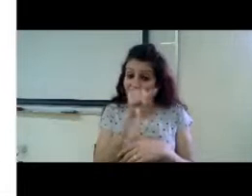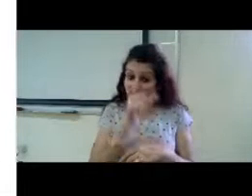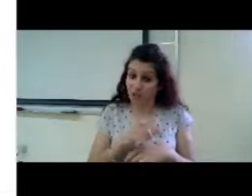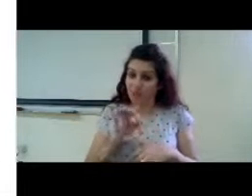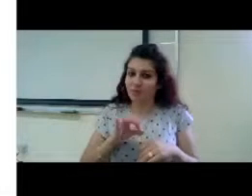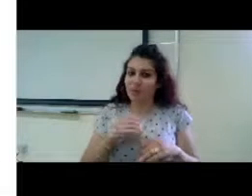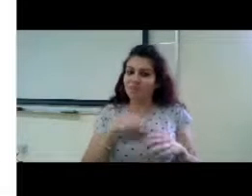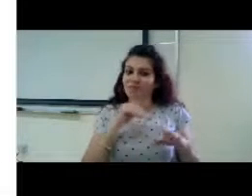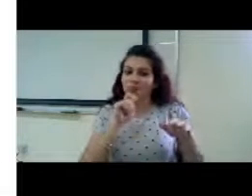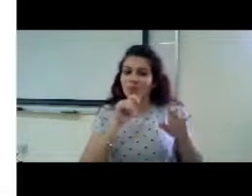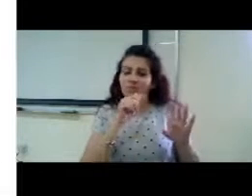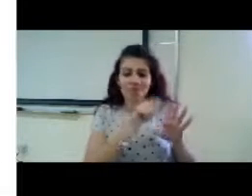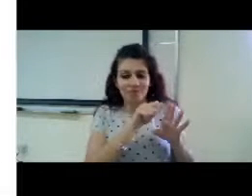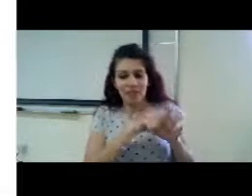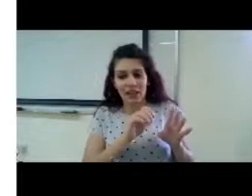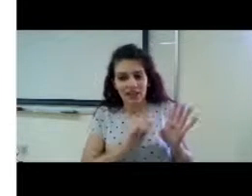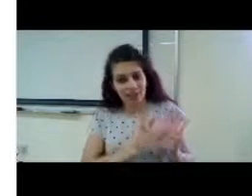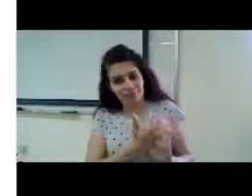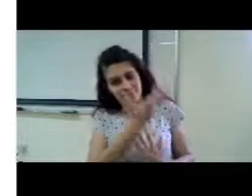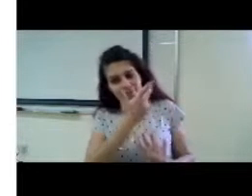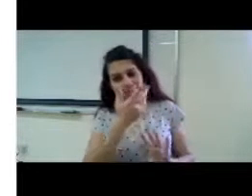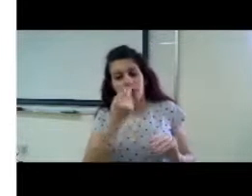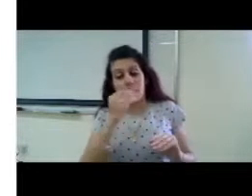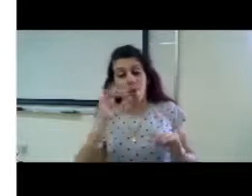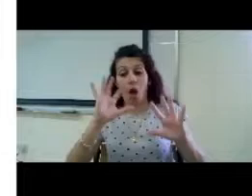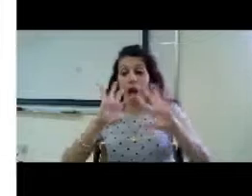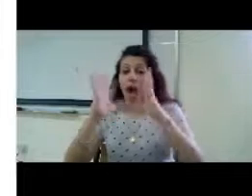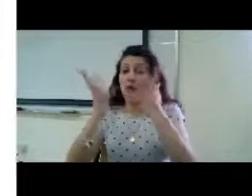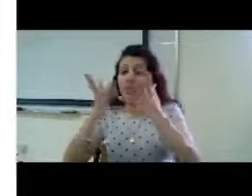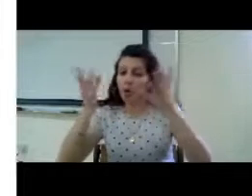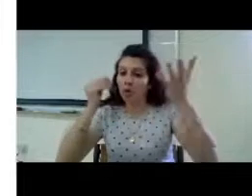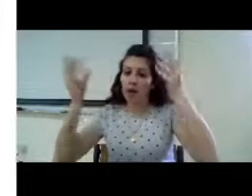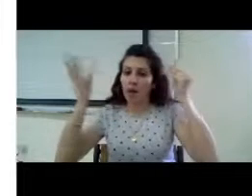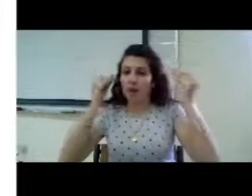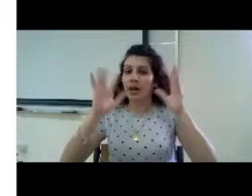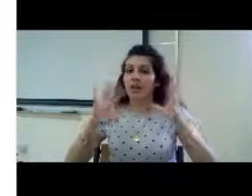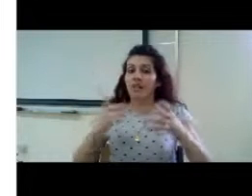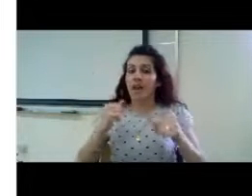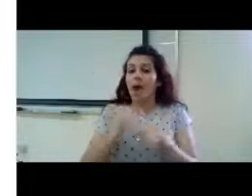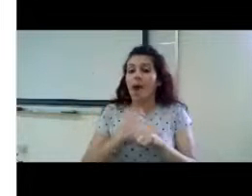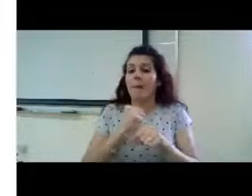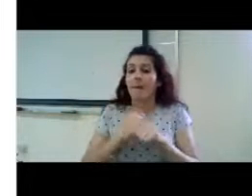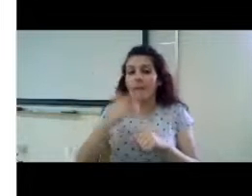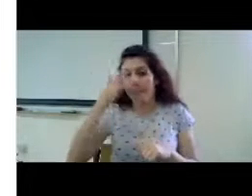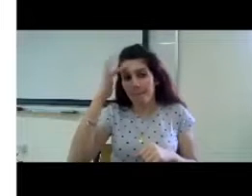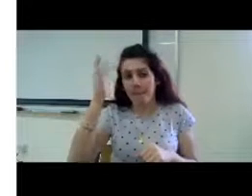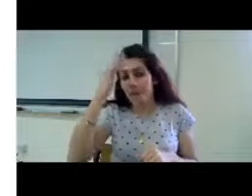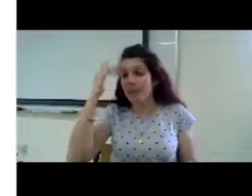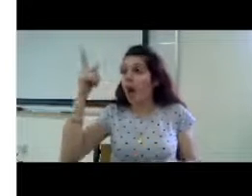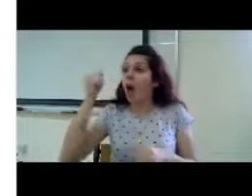all children well we've seen that the twin-track approach that means using